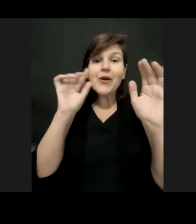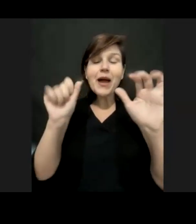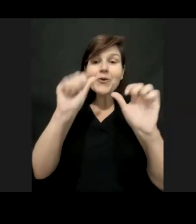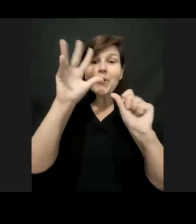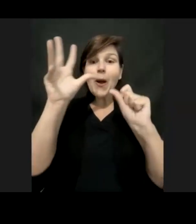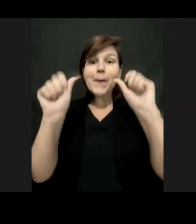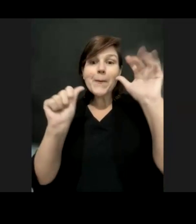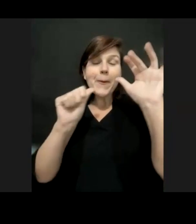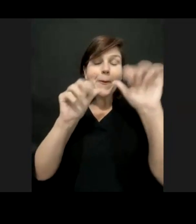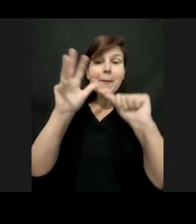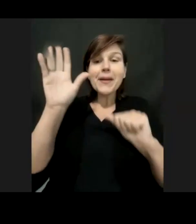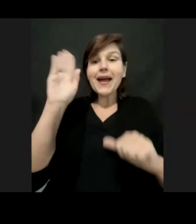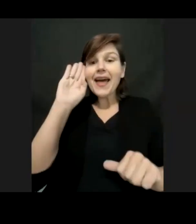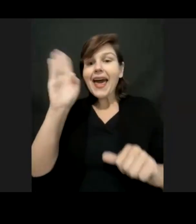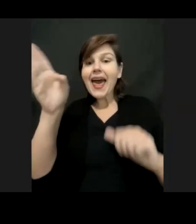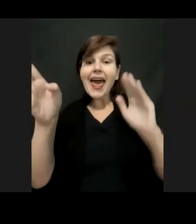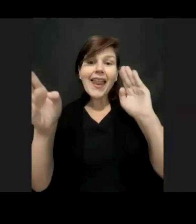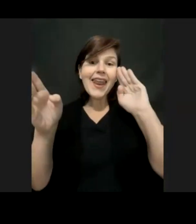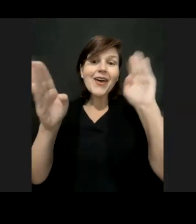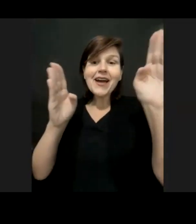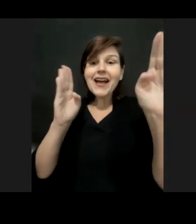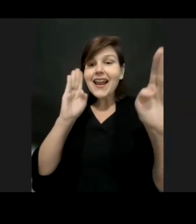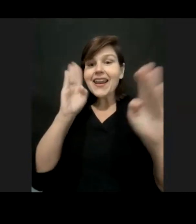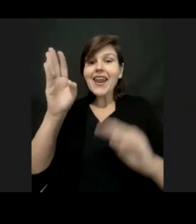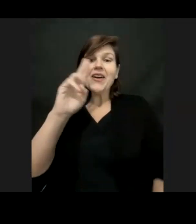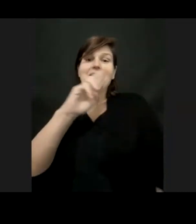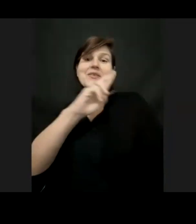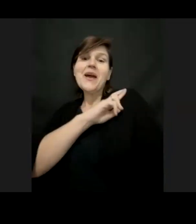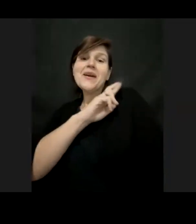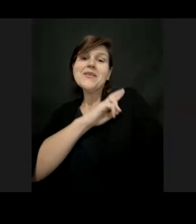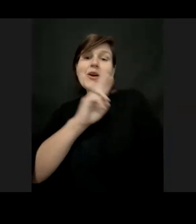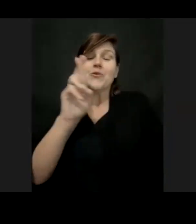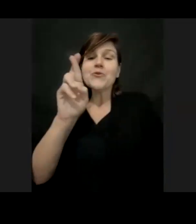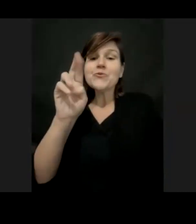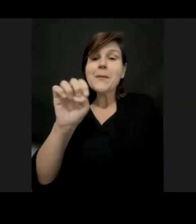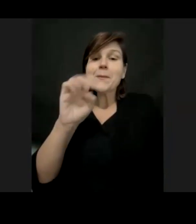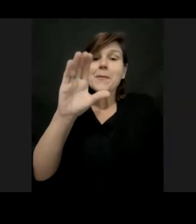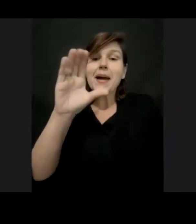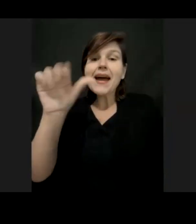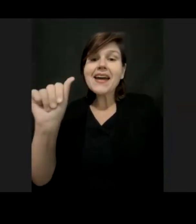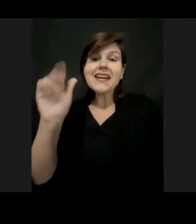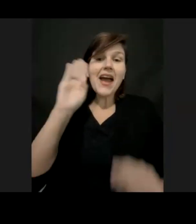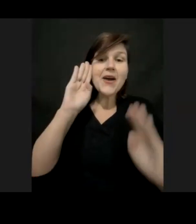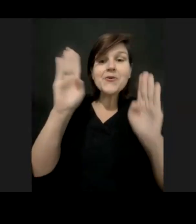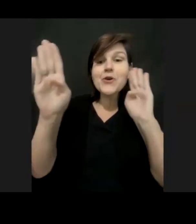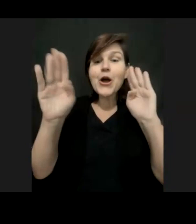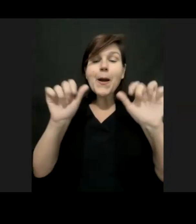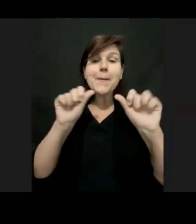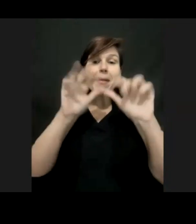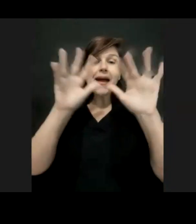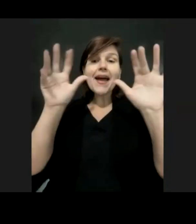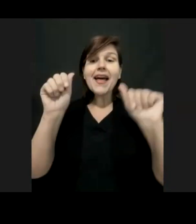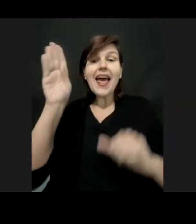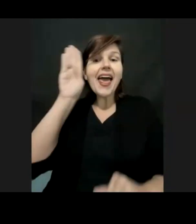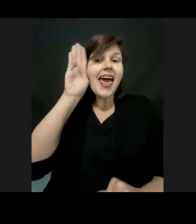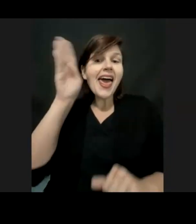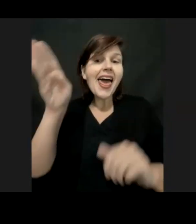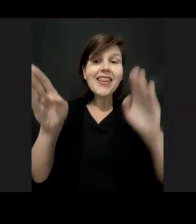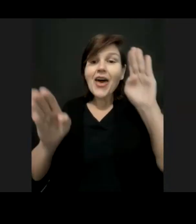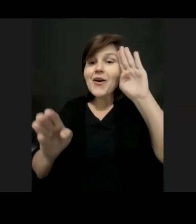Rebecca, Rebecca, hello, Rebecca. Rebecca, whoop! Hello, hello, hello, Rebecca.